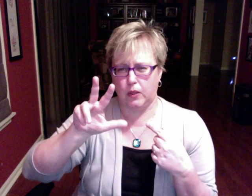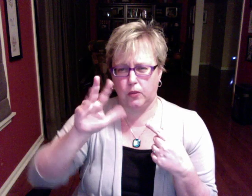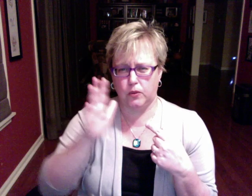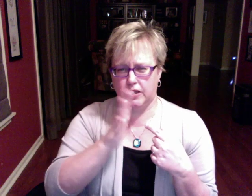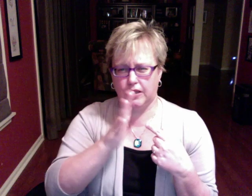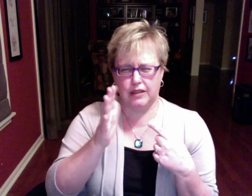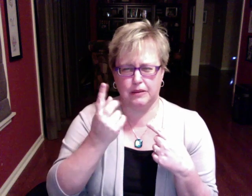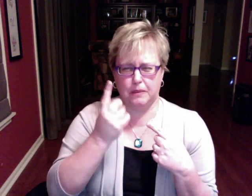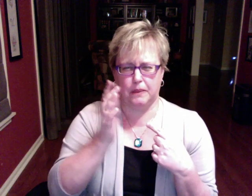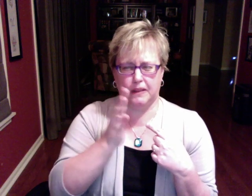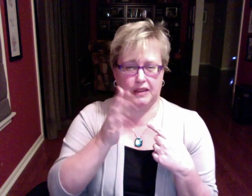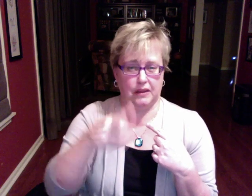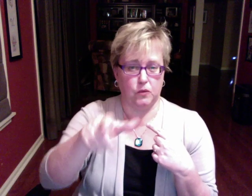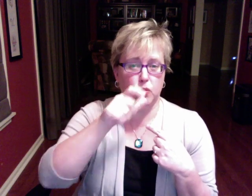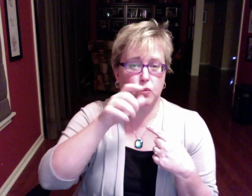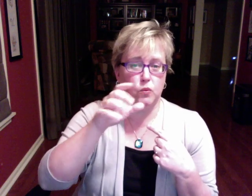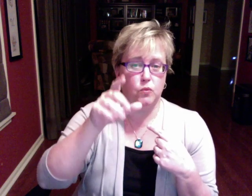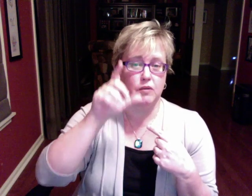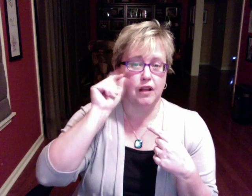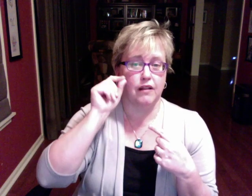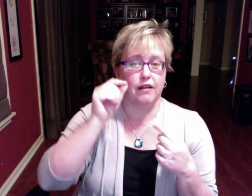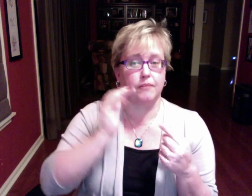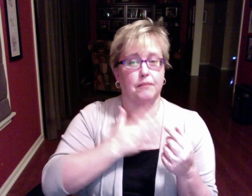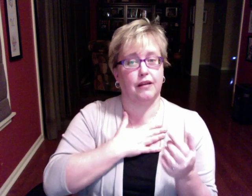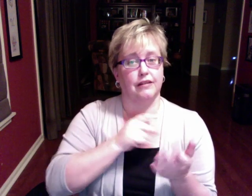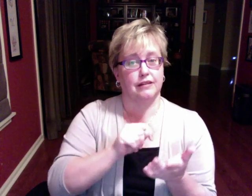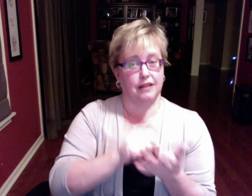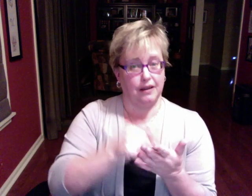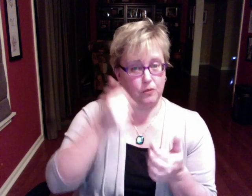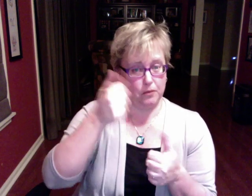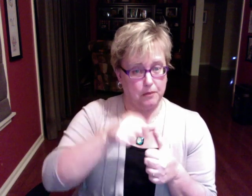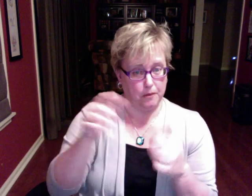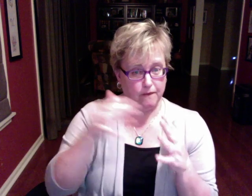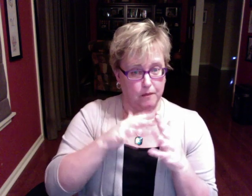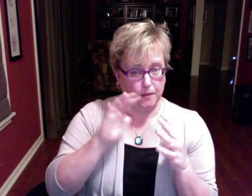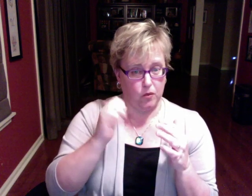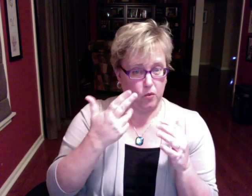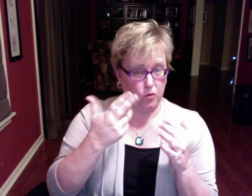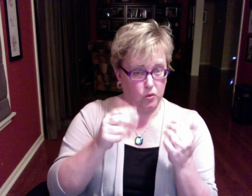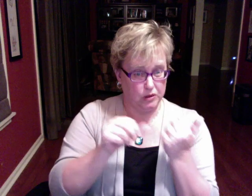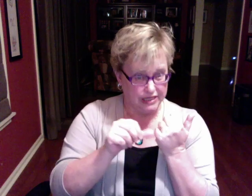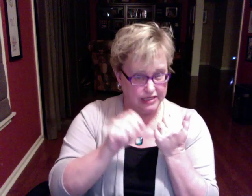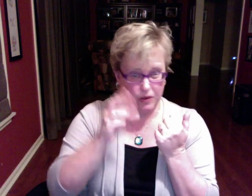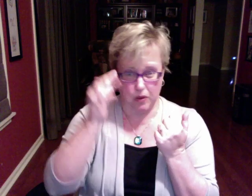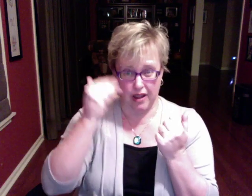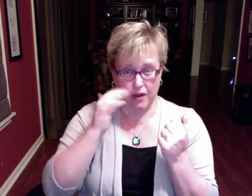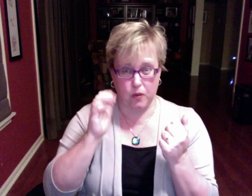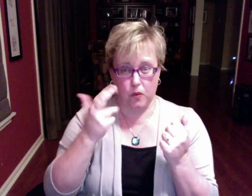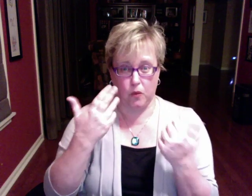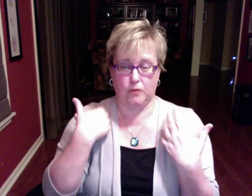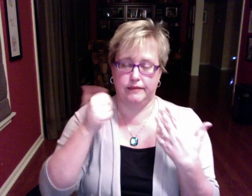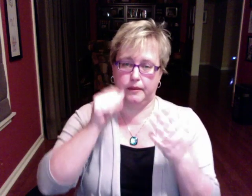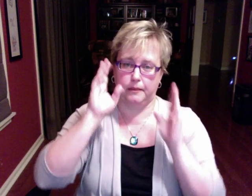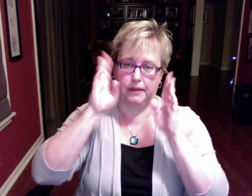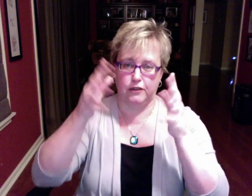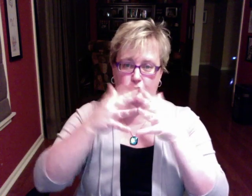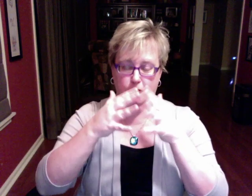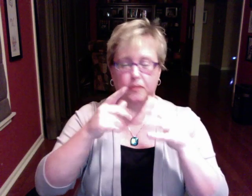Maybe some of you who went to Gallaudet during my time know him? I don't know anything about the football program there.